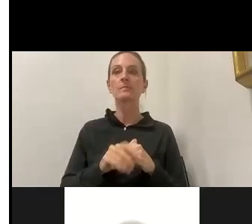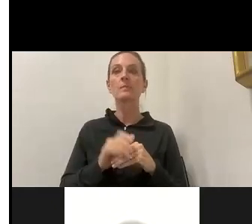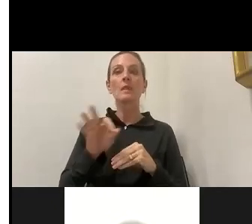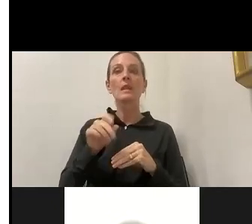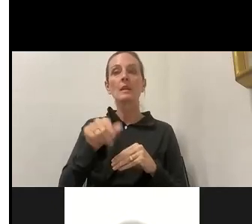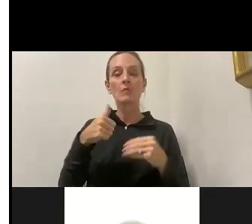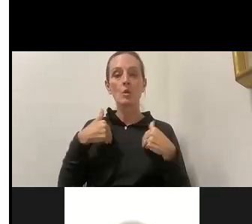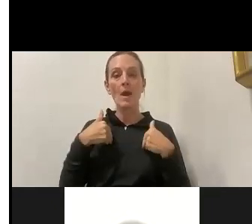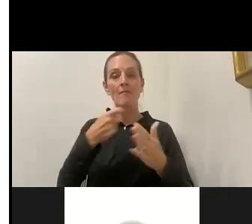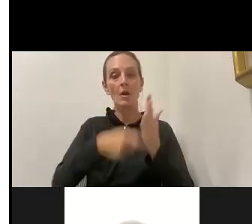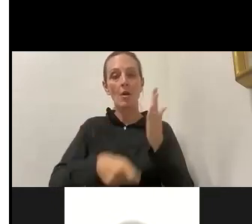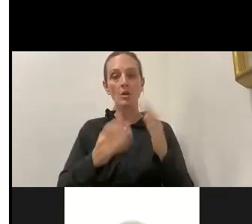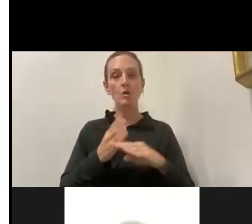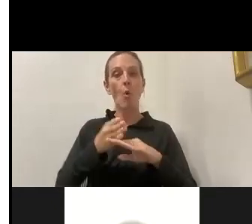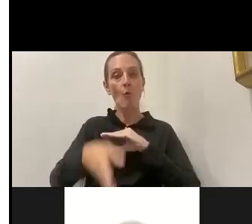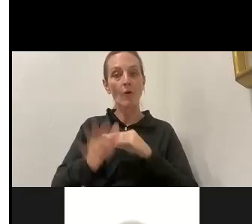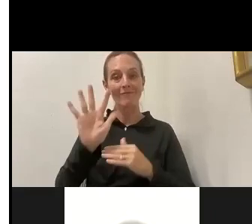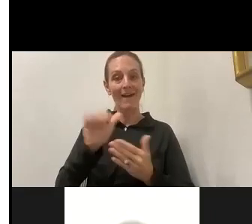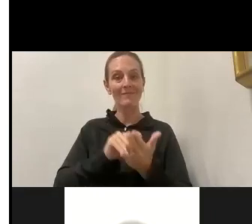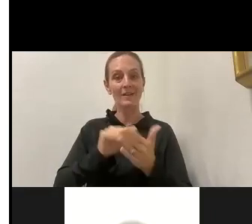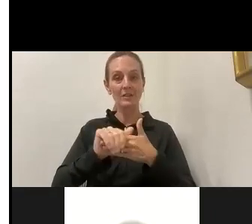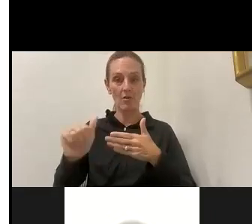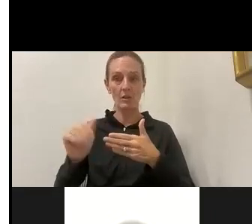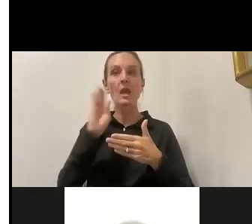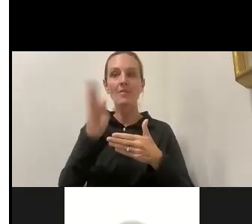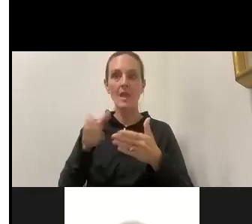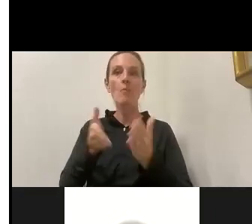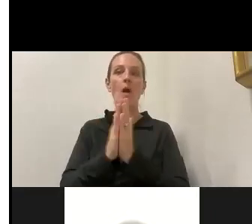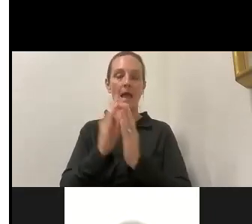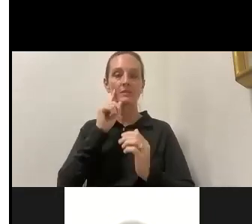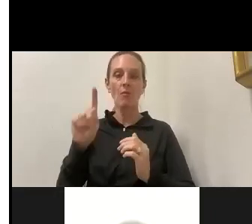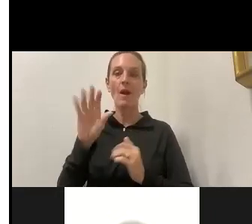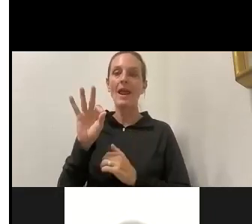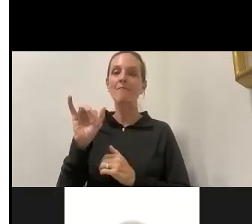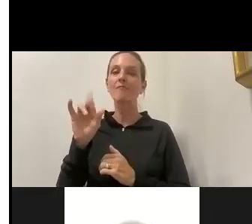thousand dollars they are going to ask for a firm cost quote for that particular item, especially